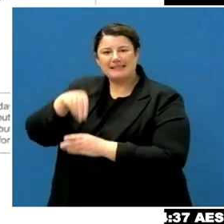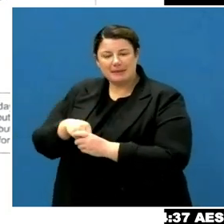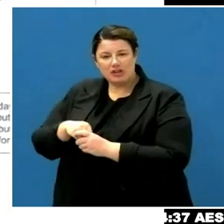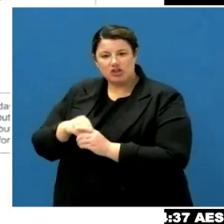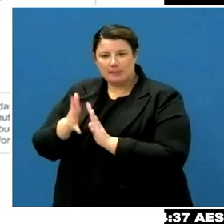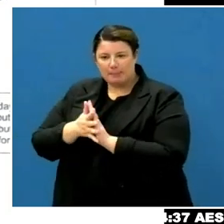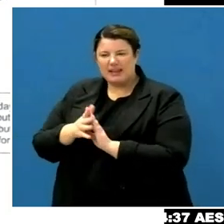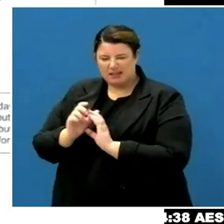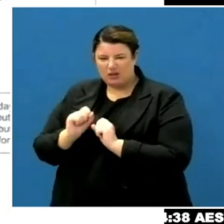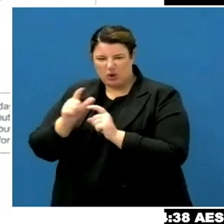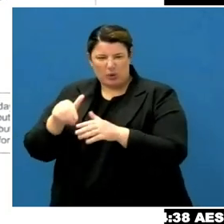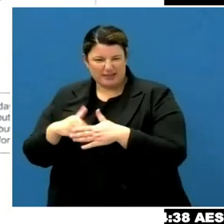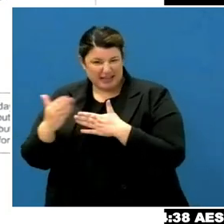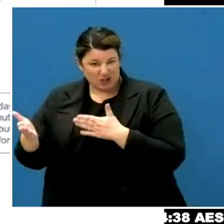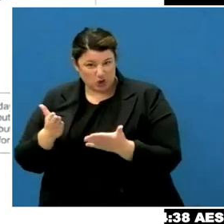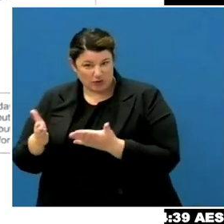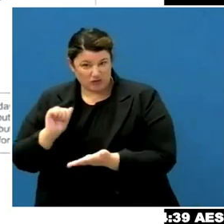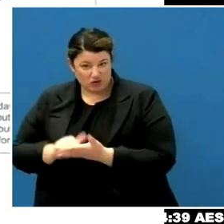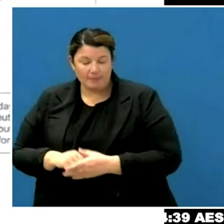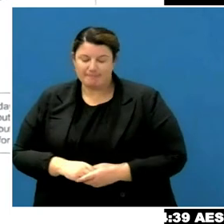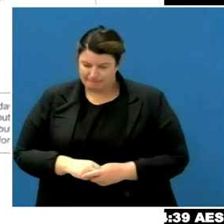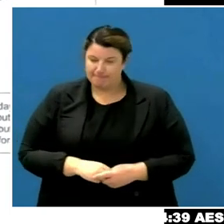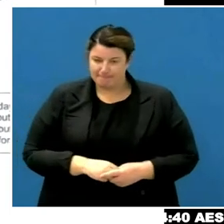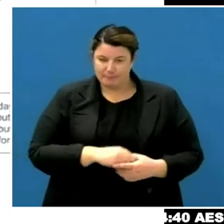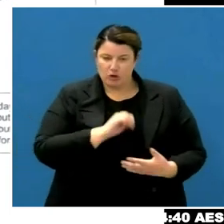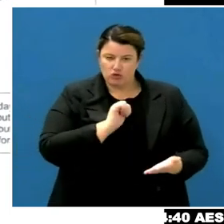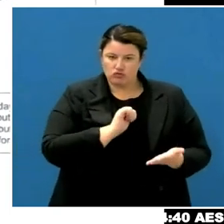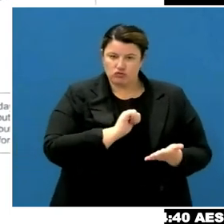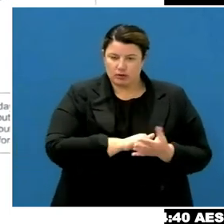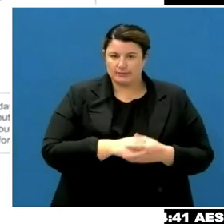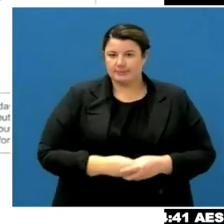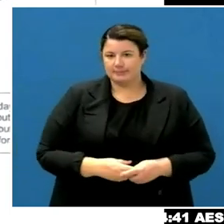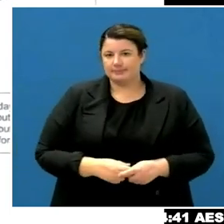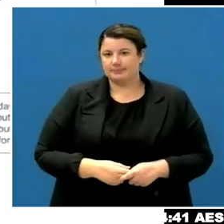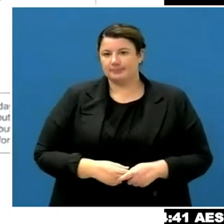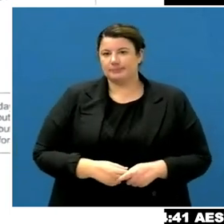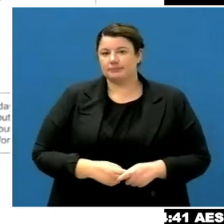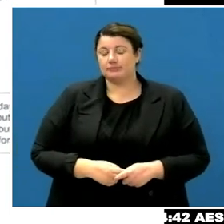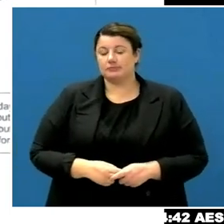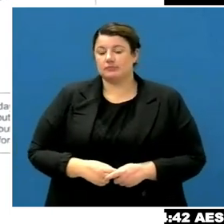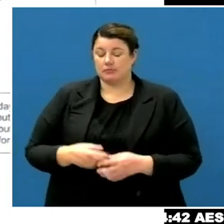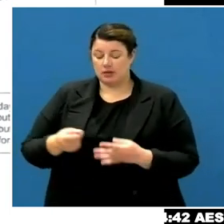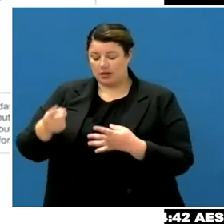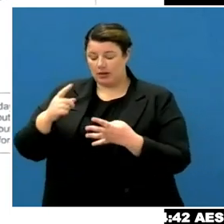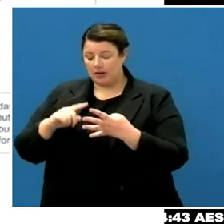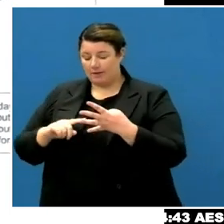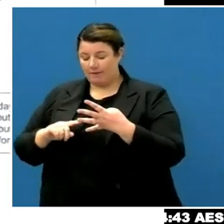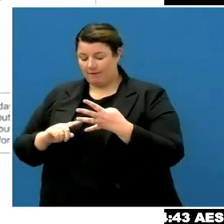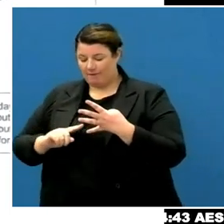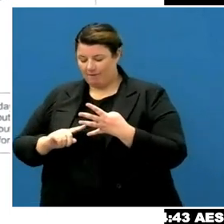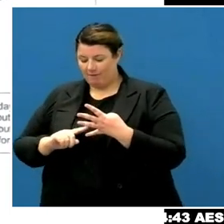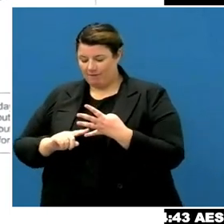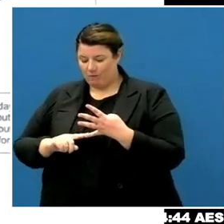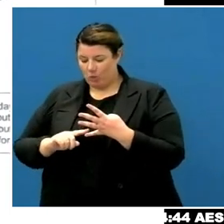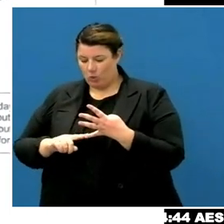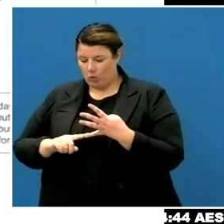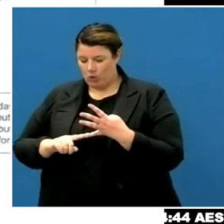The day program. Yes. MR FOGARTY: And then the fourth column across: